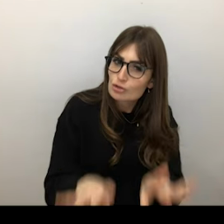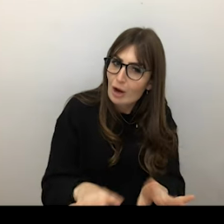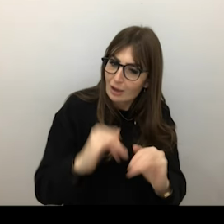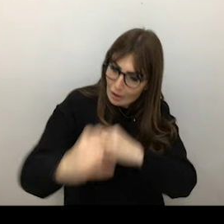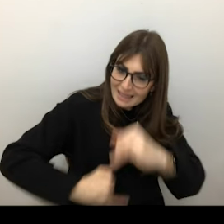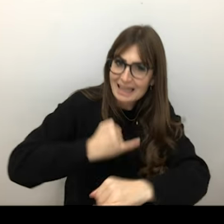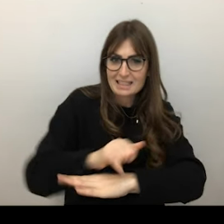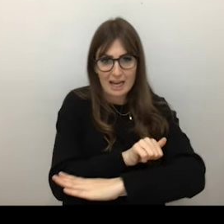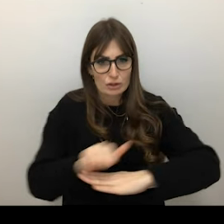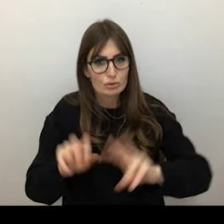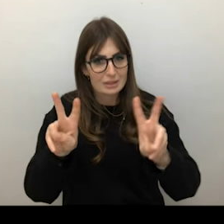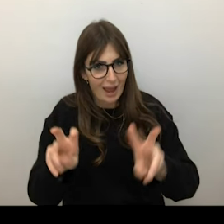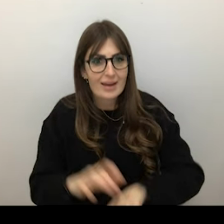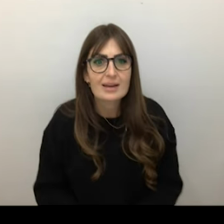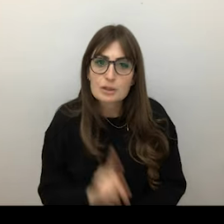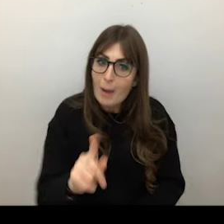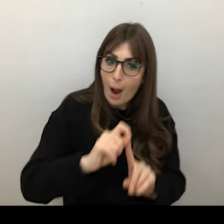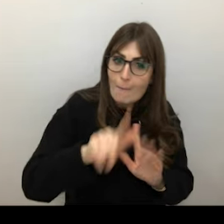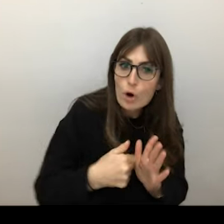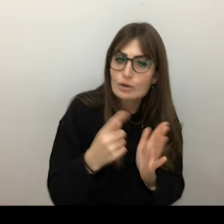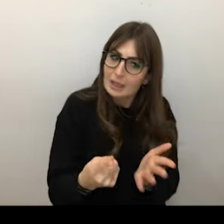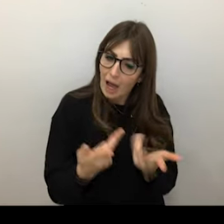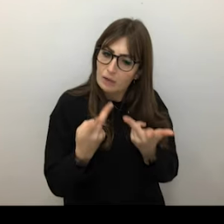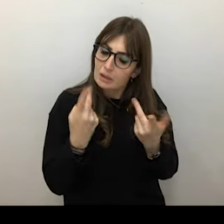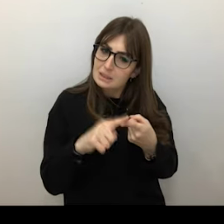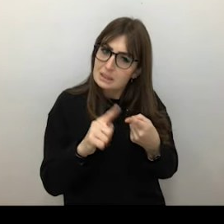on an international stage, but projects that are presenting